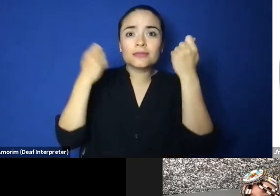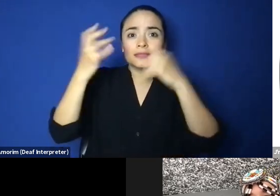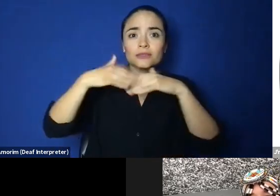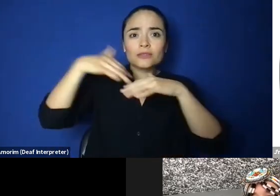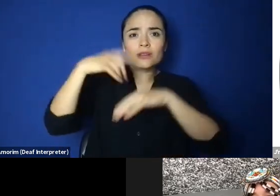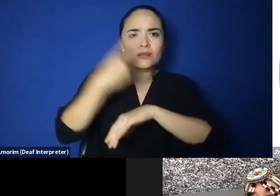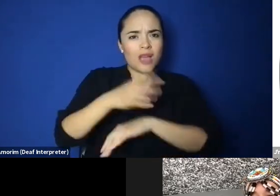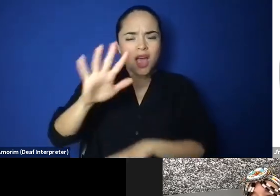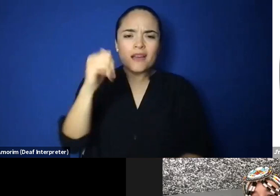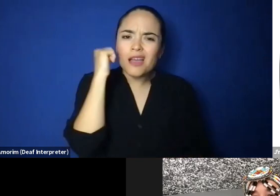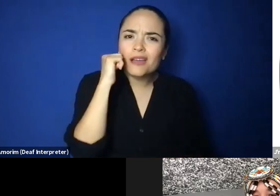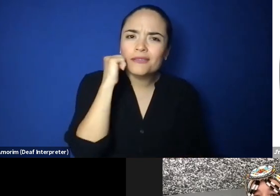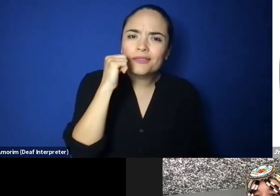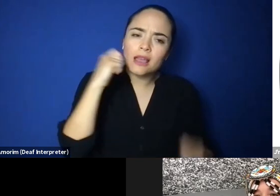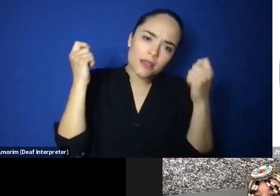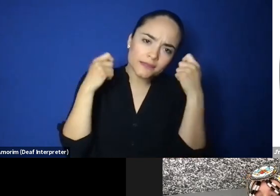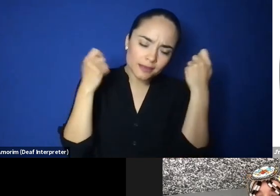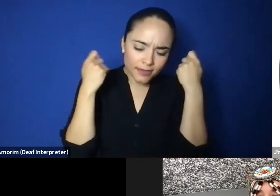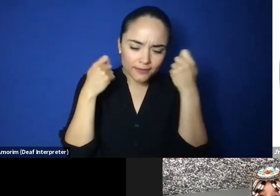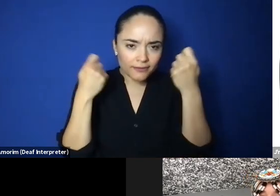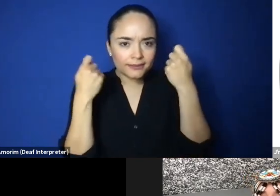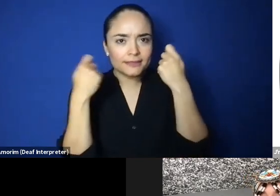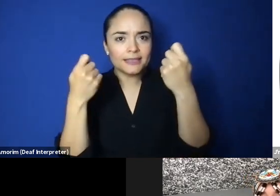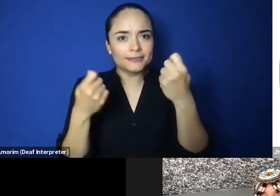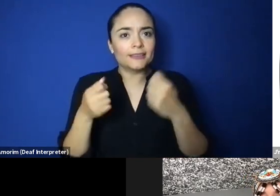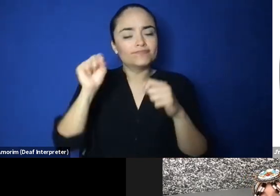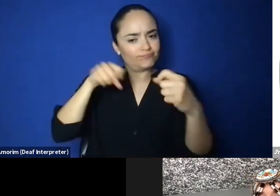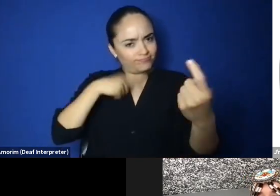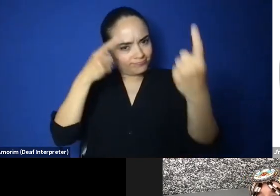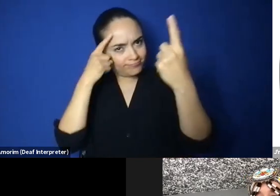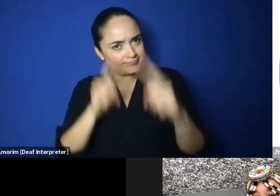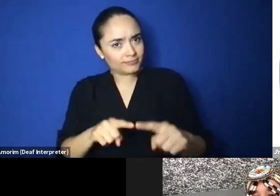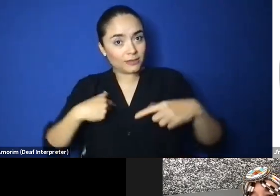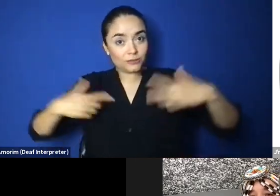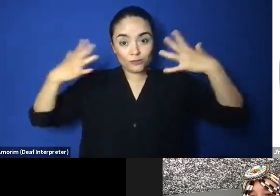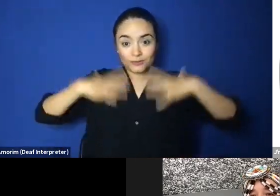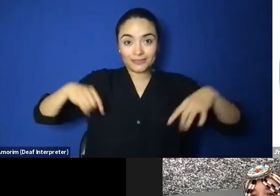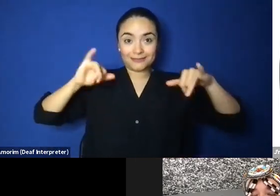don't wear my regalia, my beadwork, everywhere I go, but today, especially, you wanna feel good